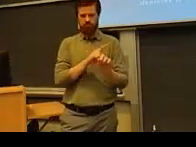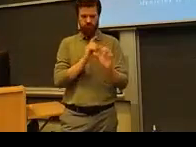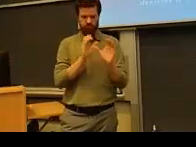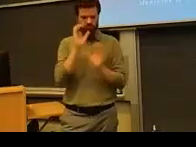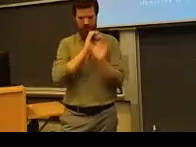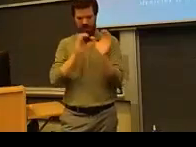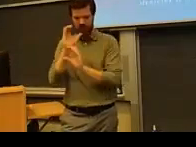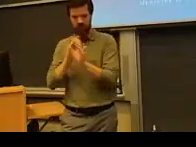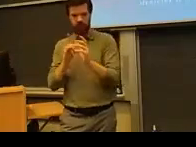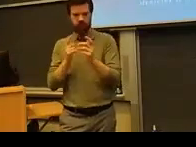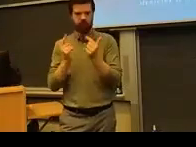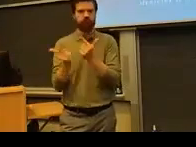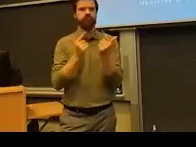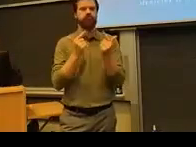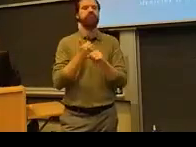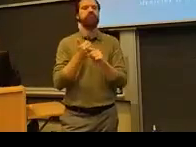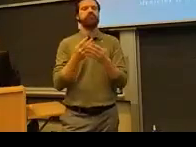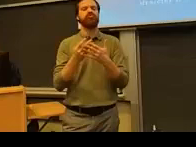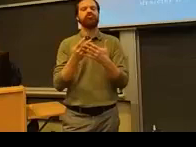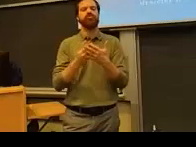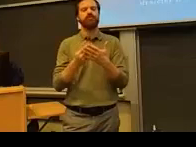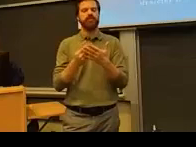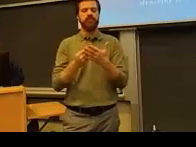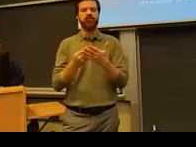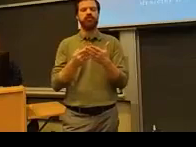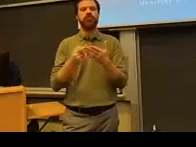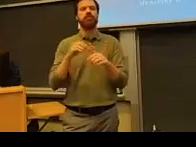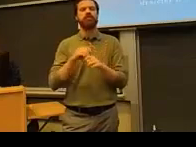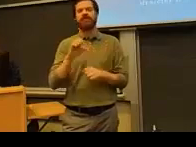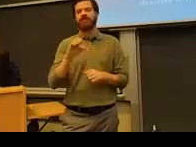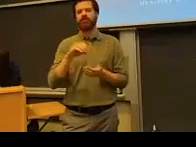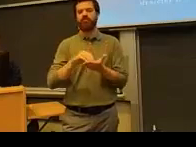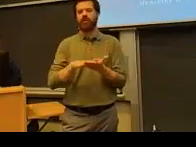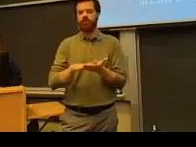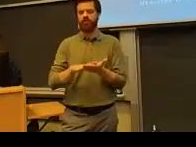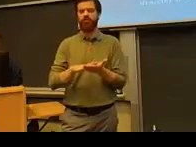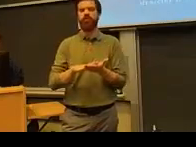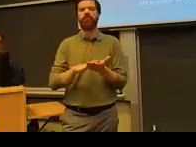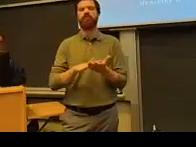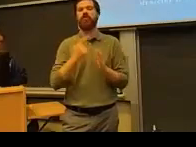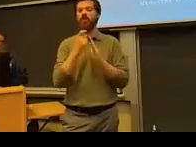involves uh screening in the in the electronic health record through an automatic list that that